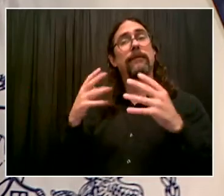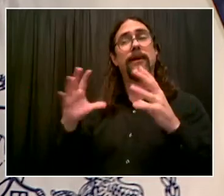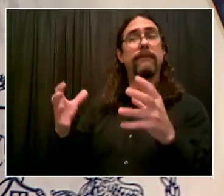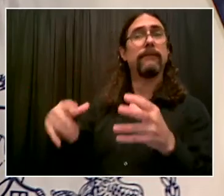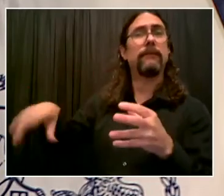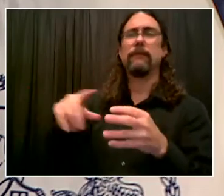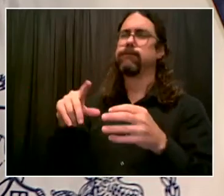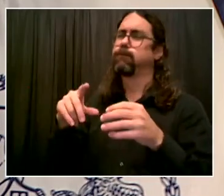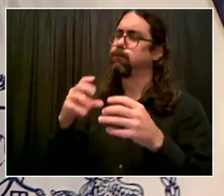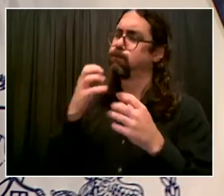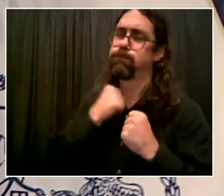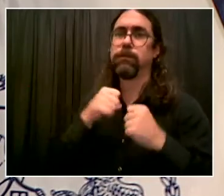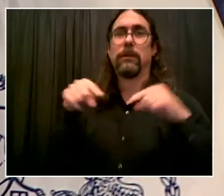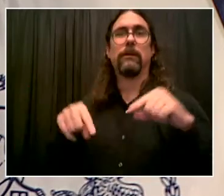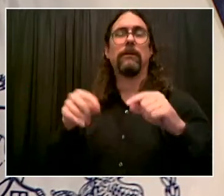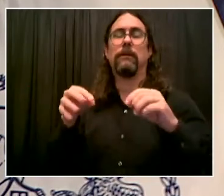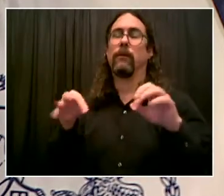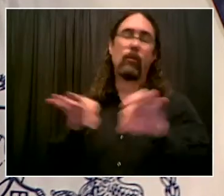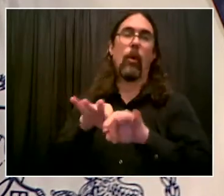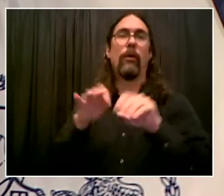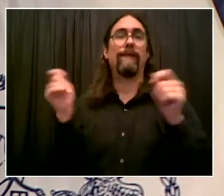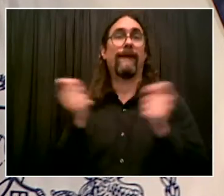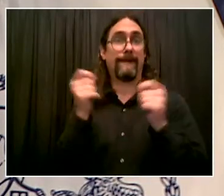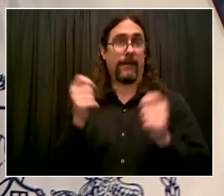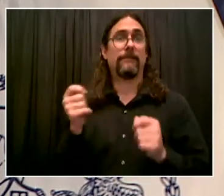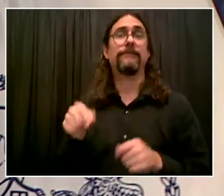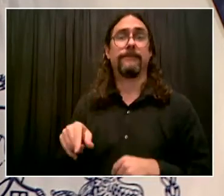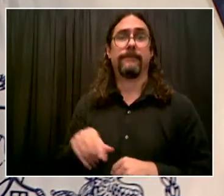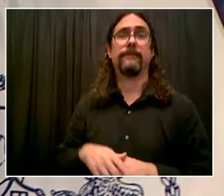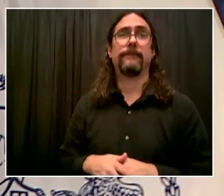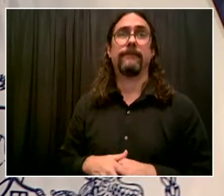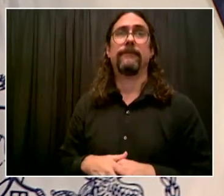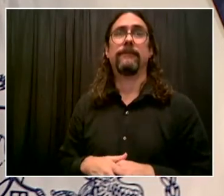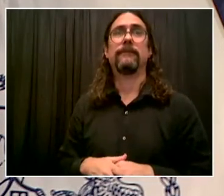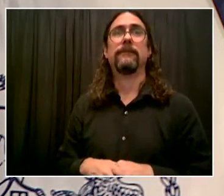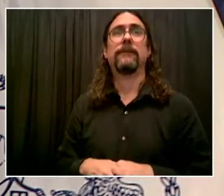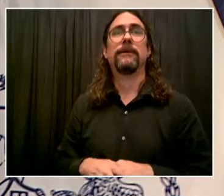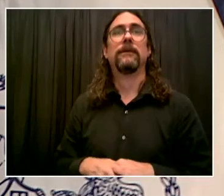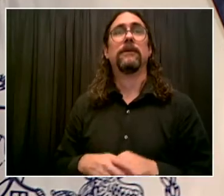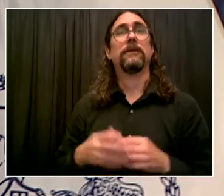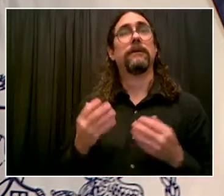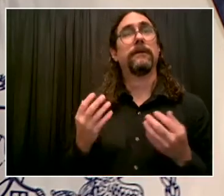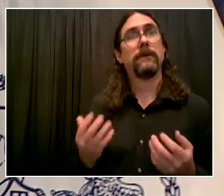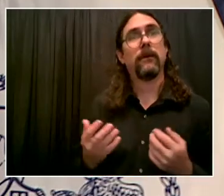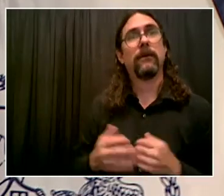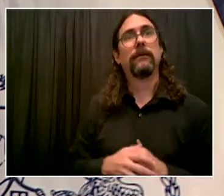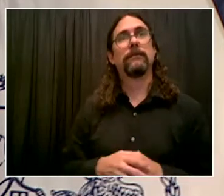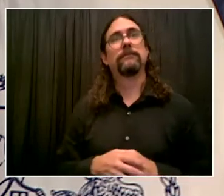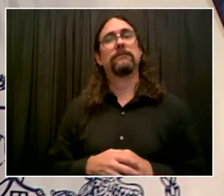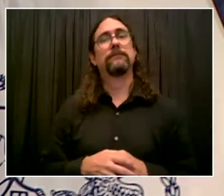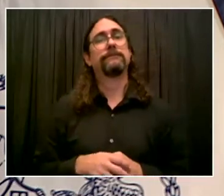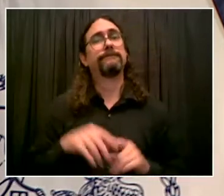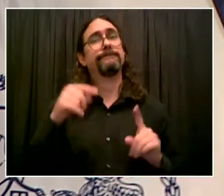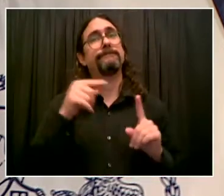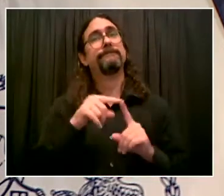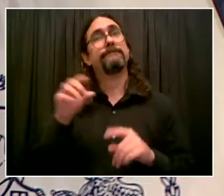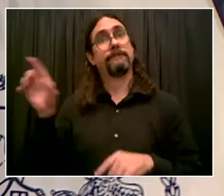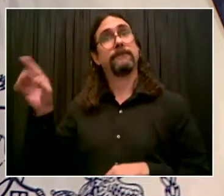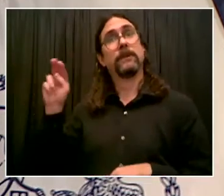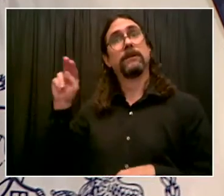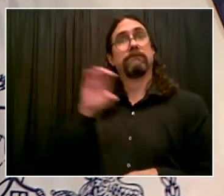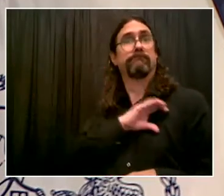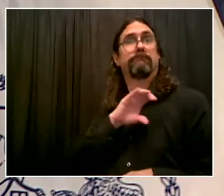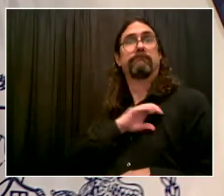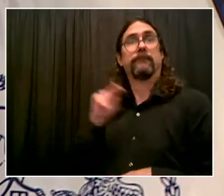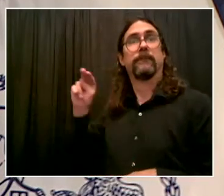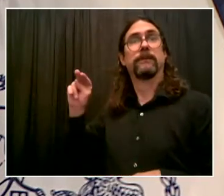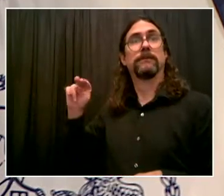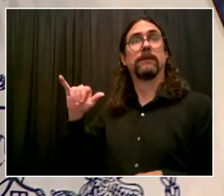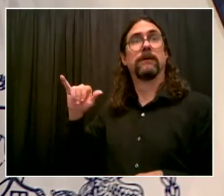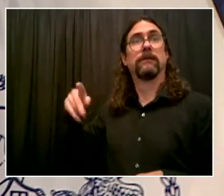SURE THE NYPD IS